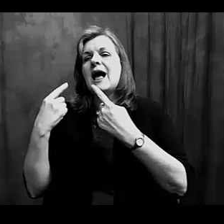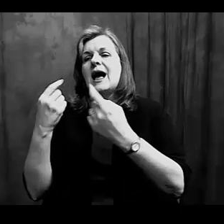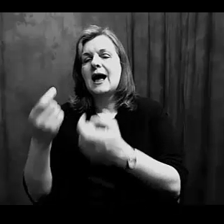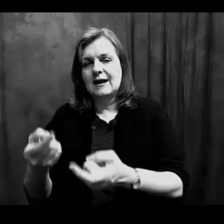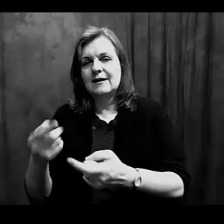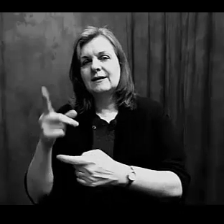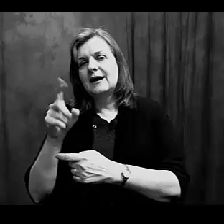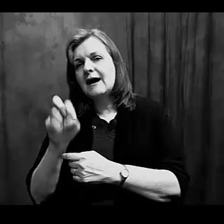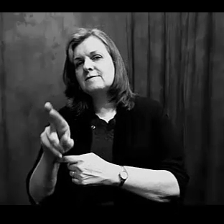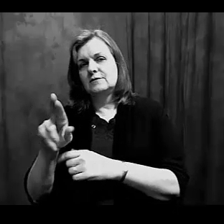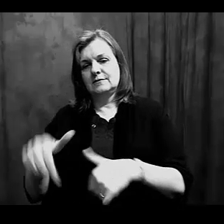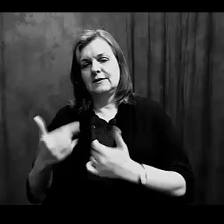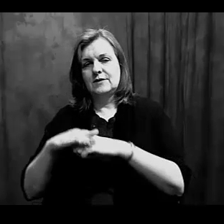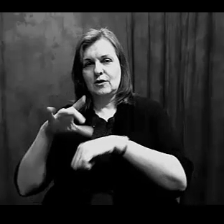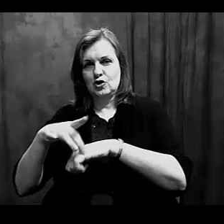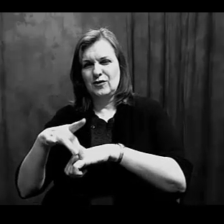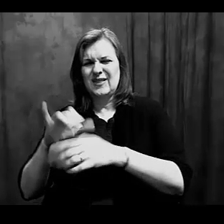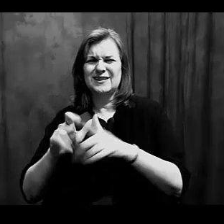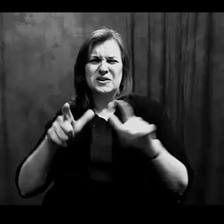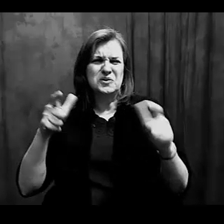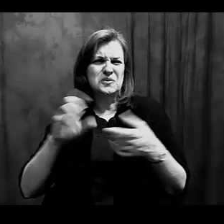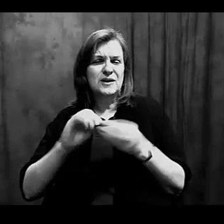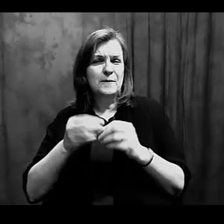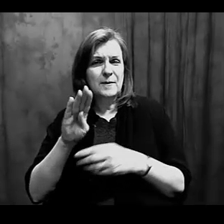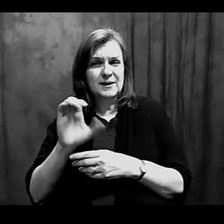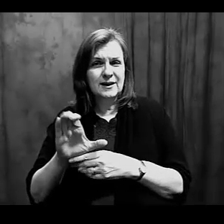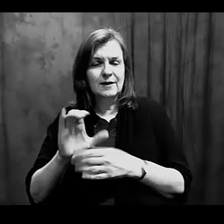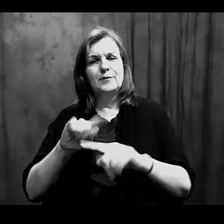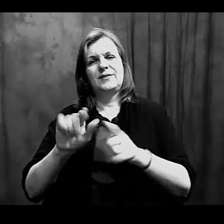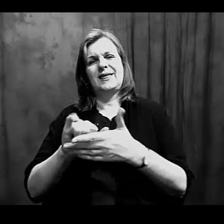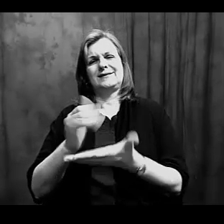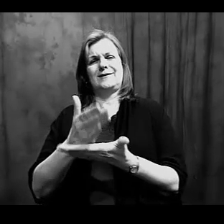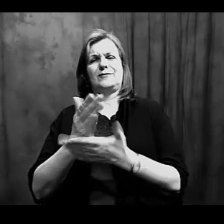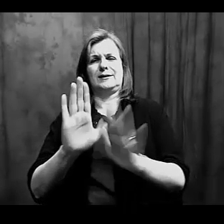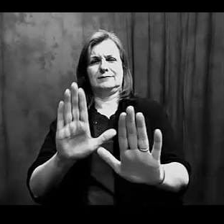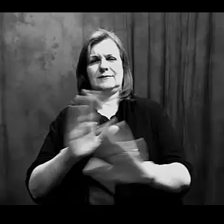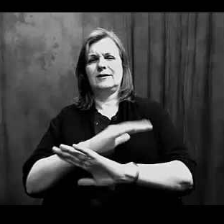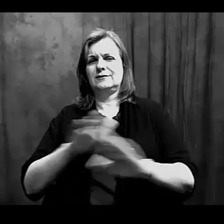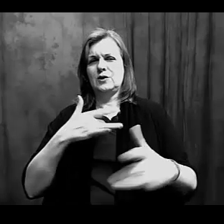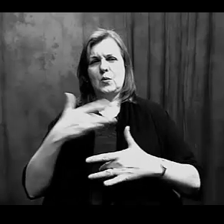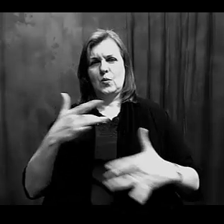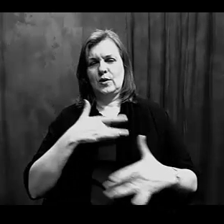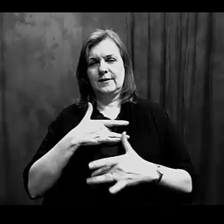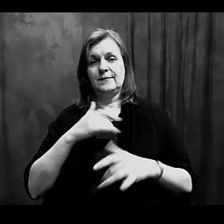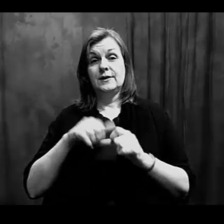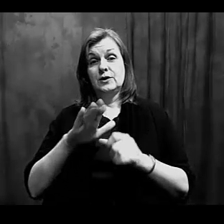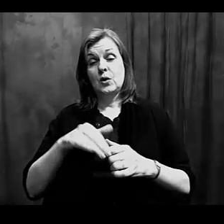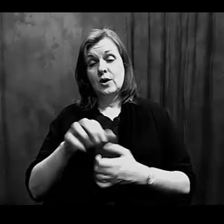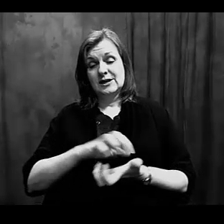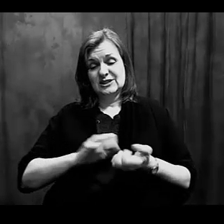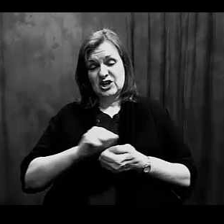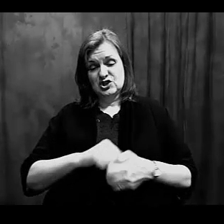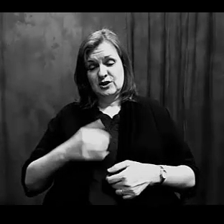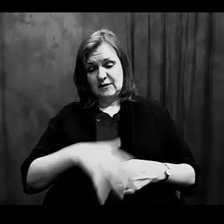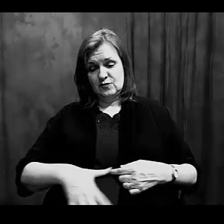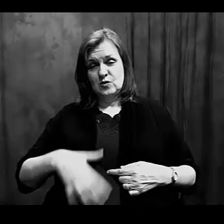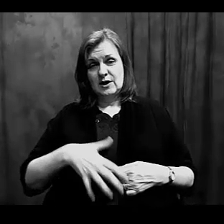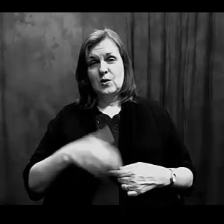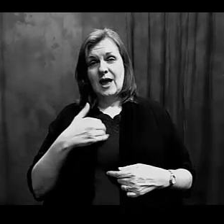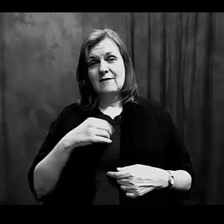on earth -- these are huge numbers of bacteria -- but it's OK!! Don't worry!!